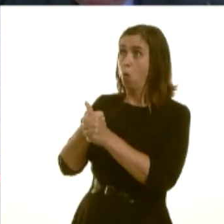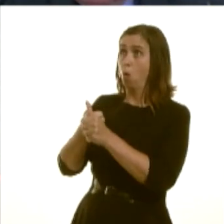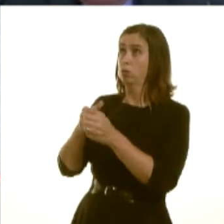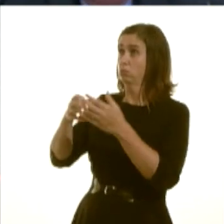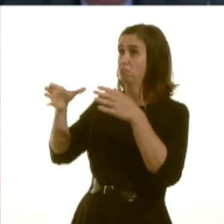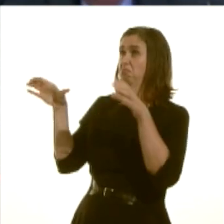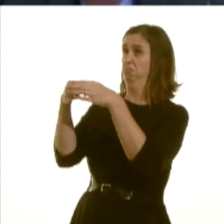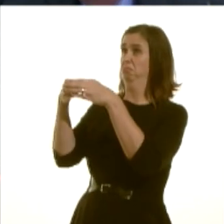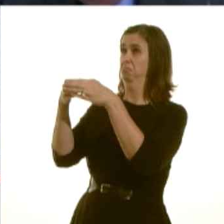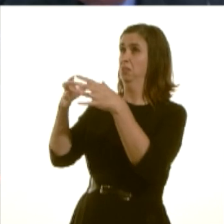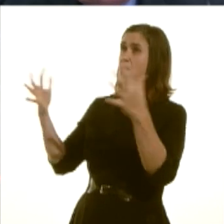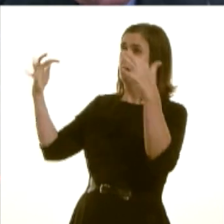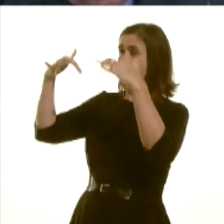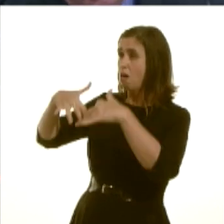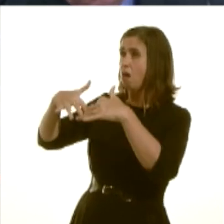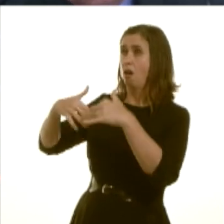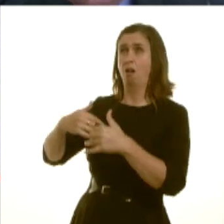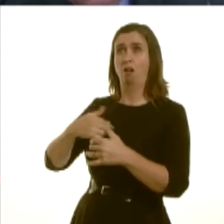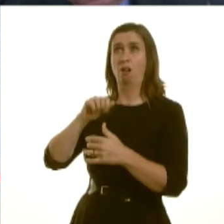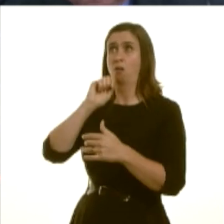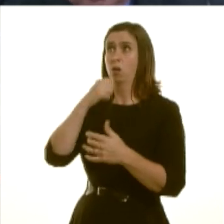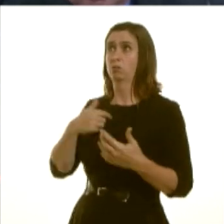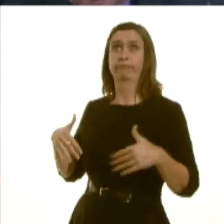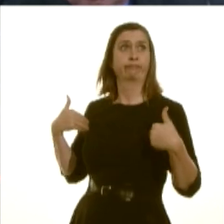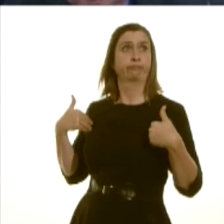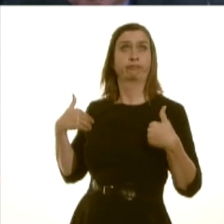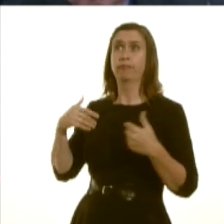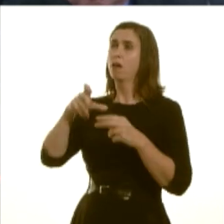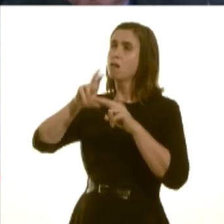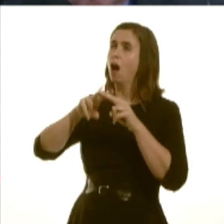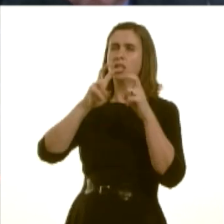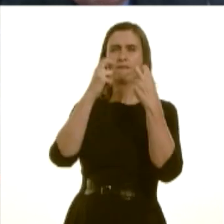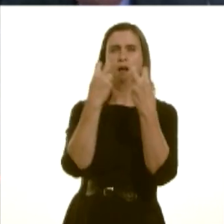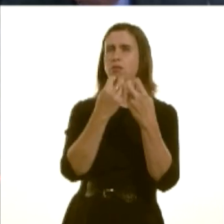when they came to Wales, at the Celtic Manor and Cardiff Castle, and the declarations that